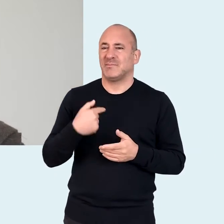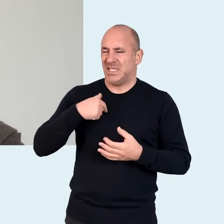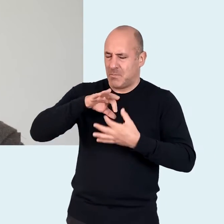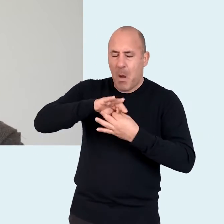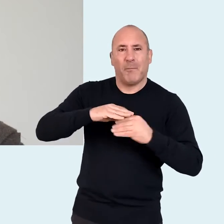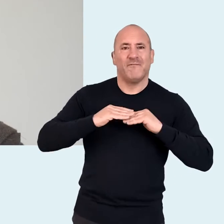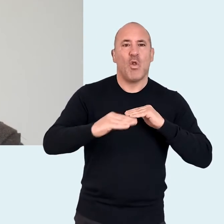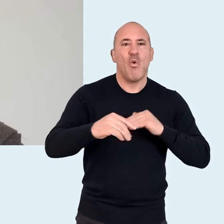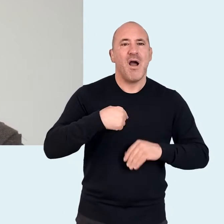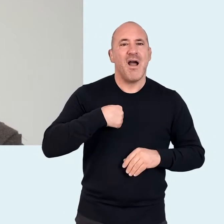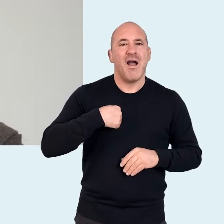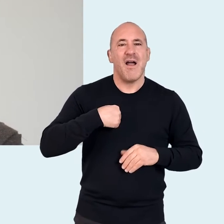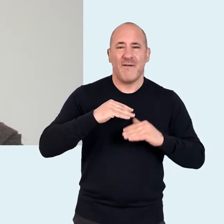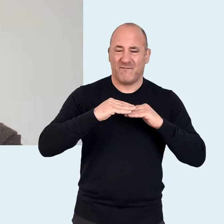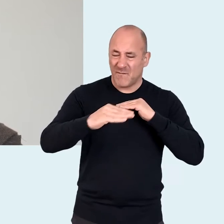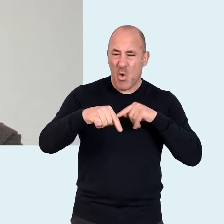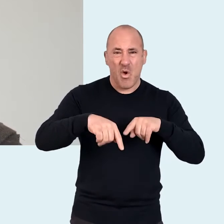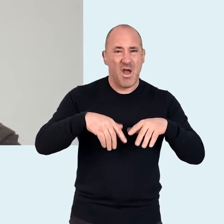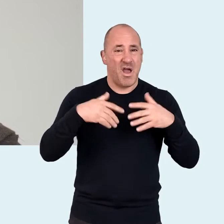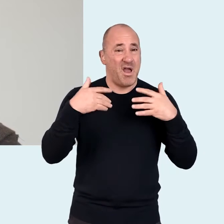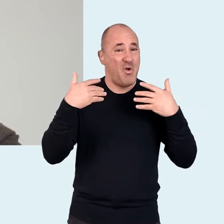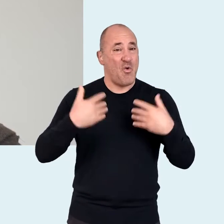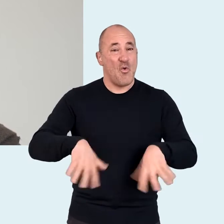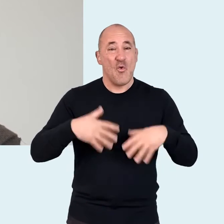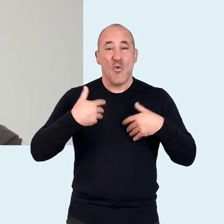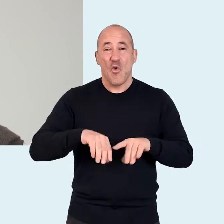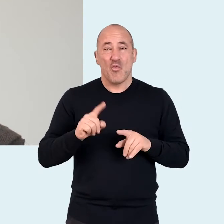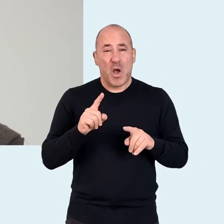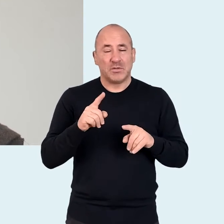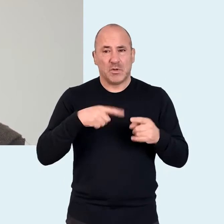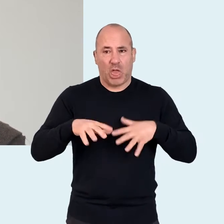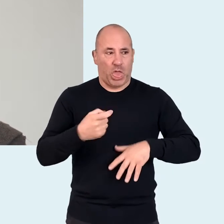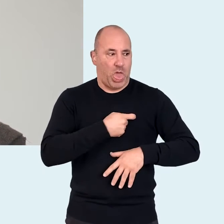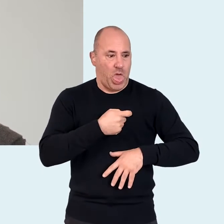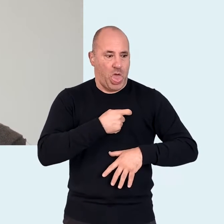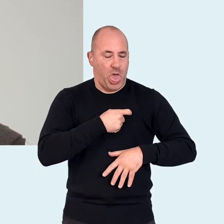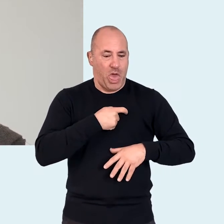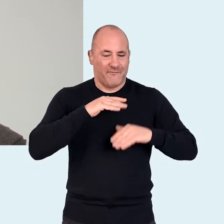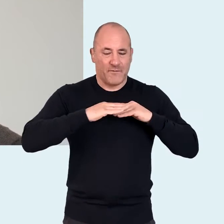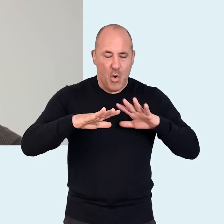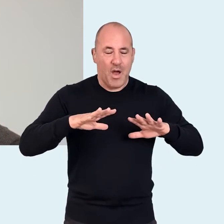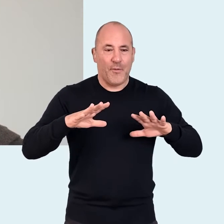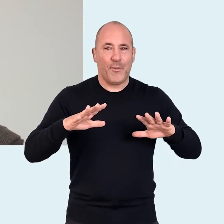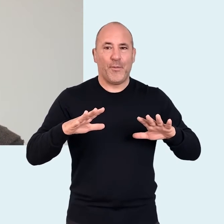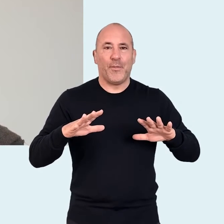I work with the floor. I think the floor has an amazing capacity to soften the nervous